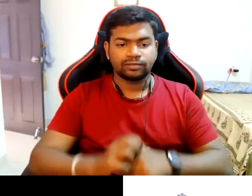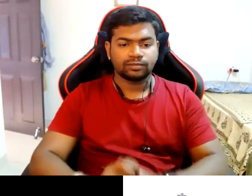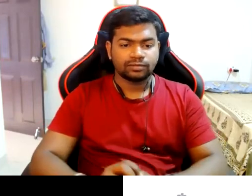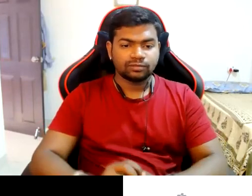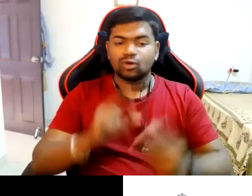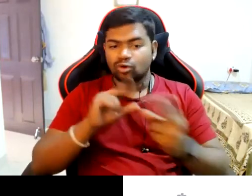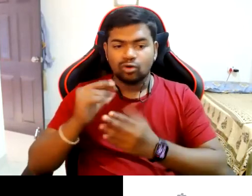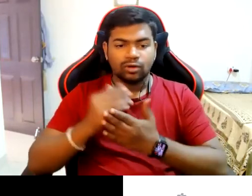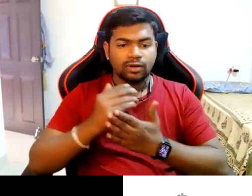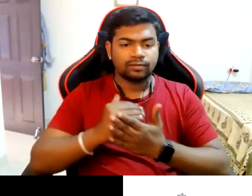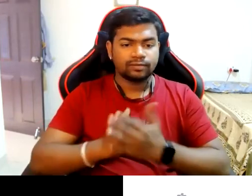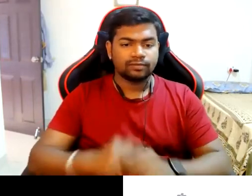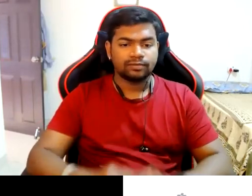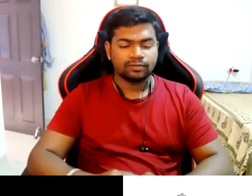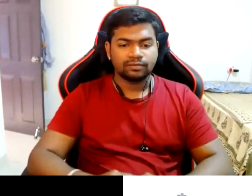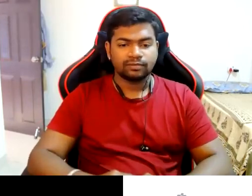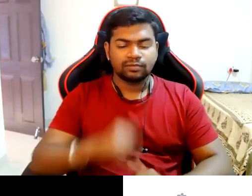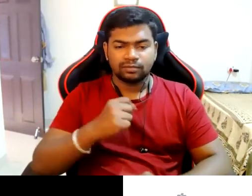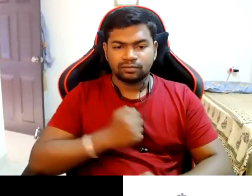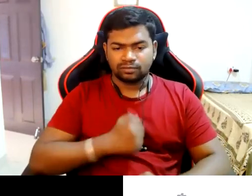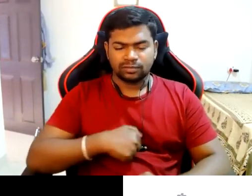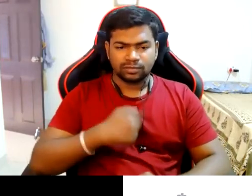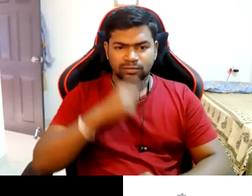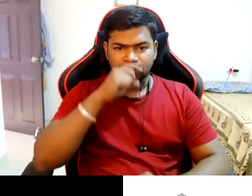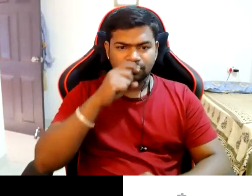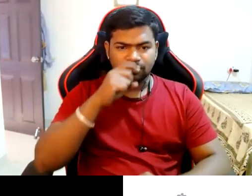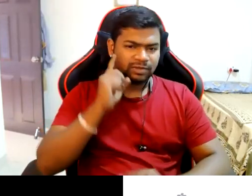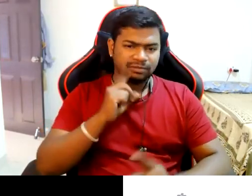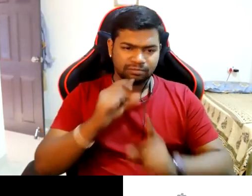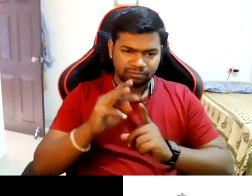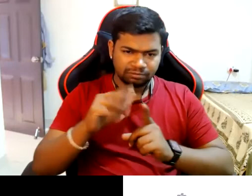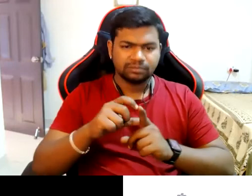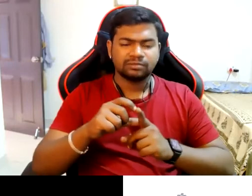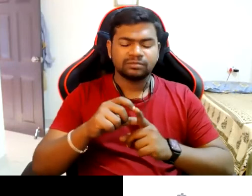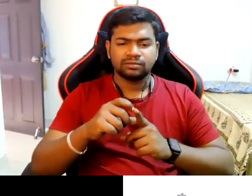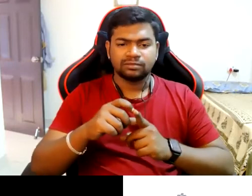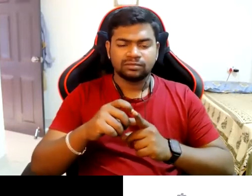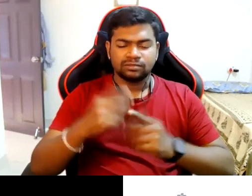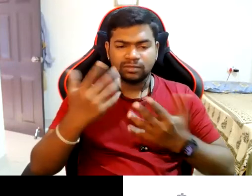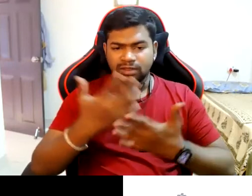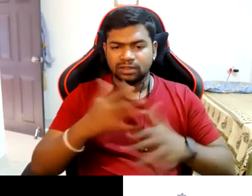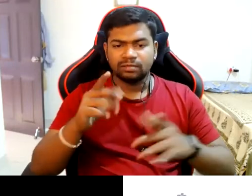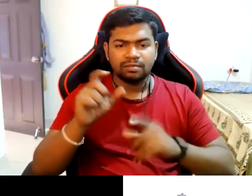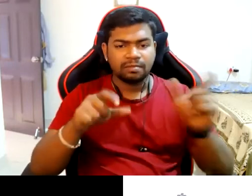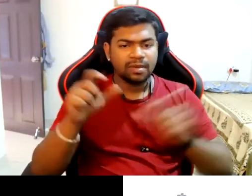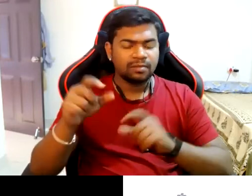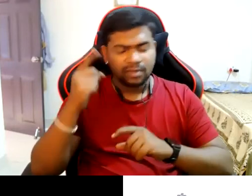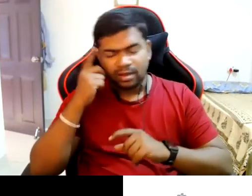about and being proud of what we are in disclosing a disability regardless of what people Do think about us?